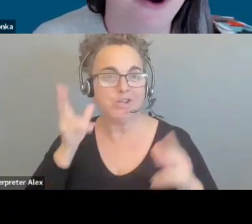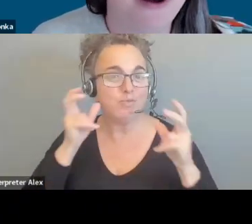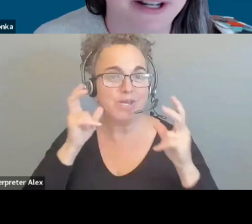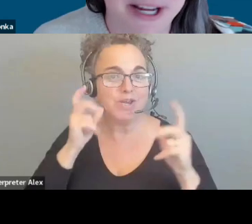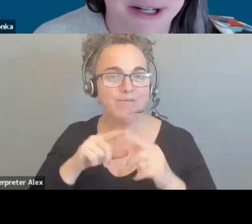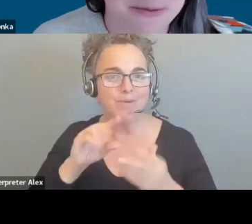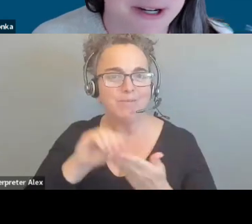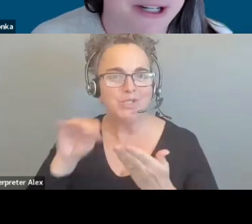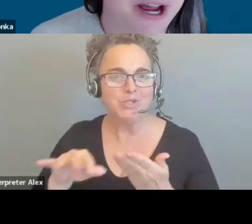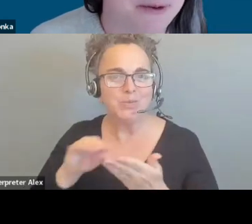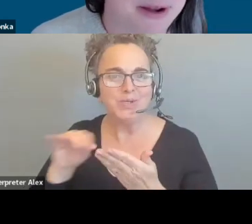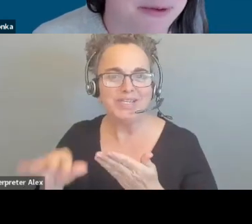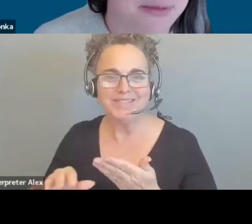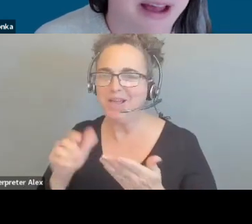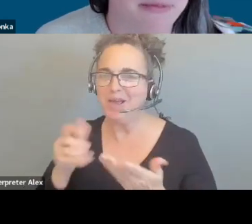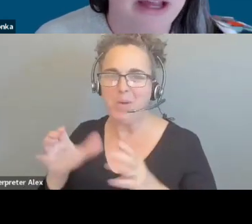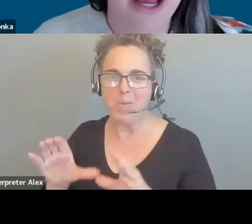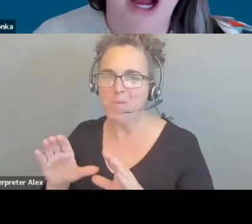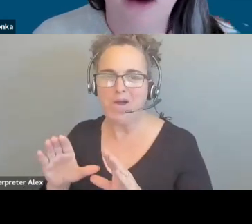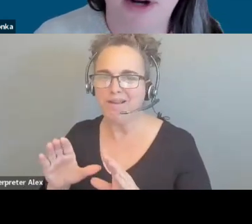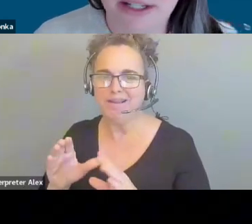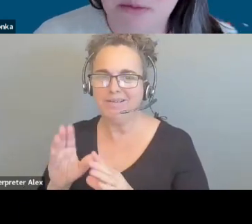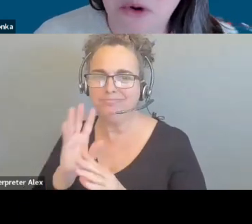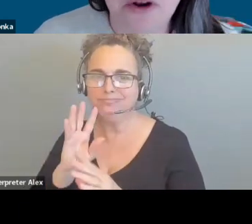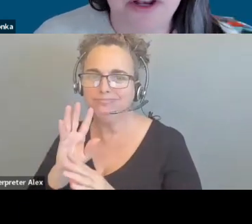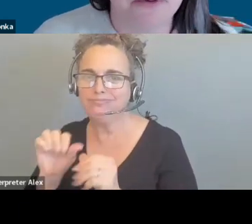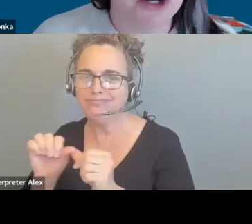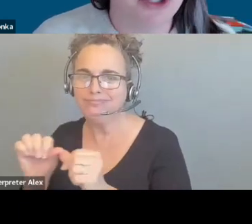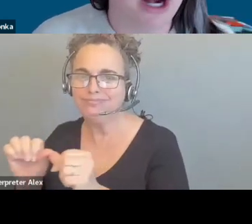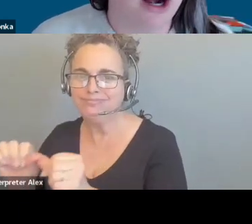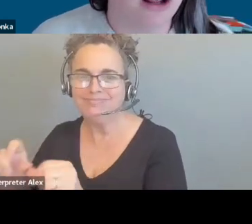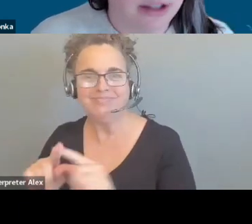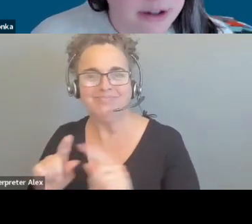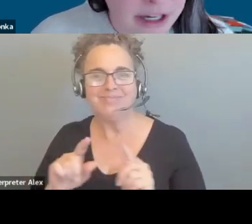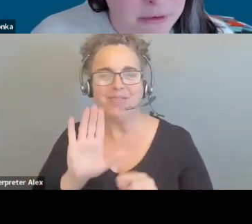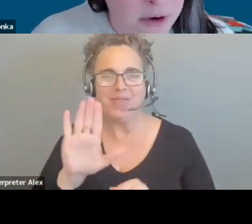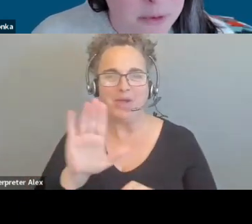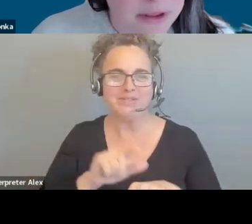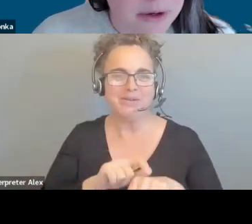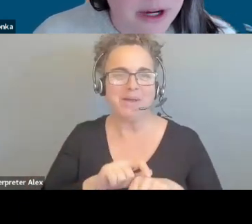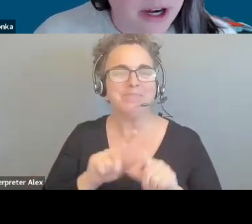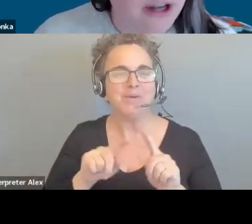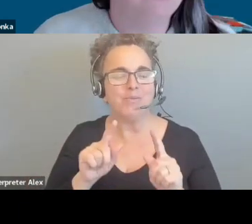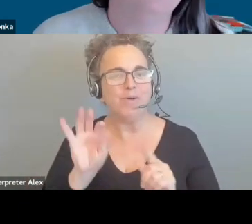so I don't wanna take too much time away from them, but it's important that we share a little info with you here.